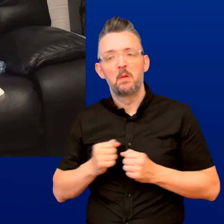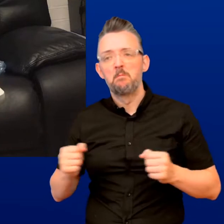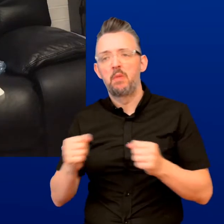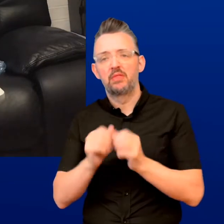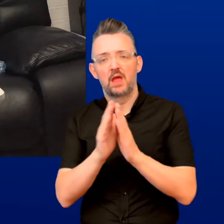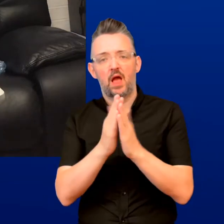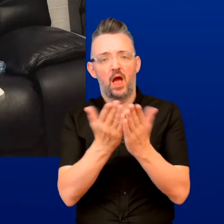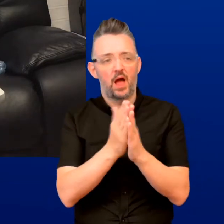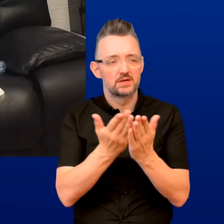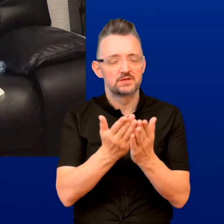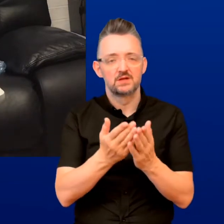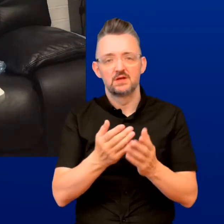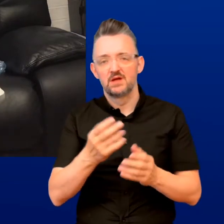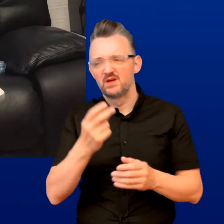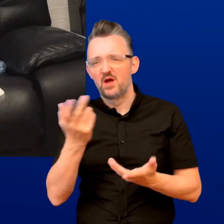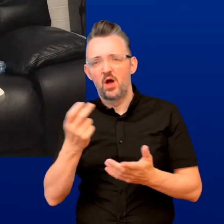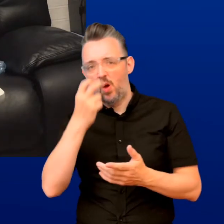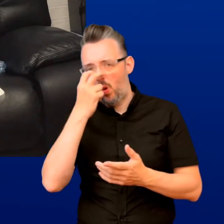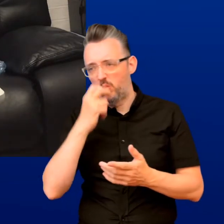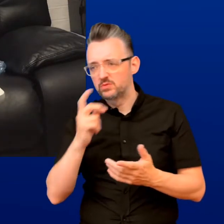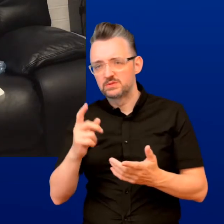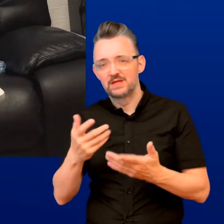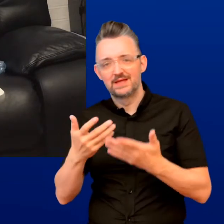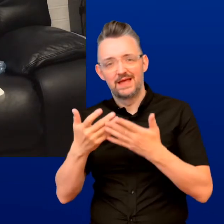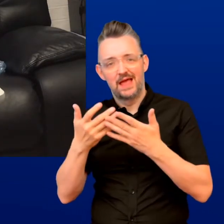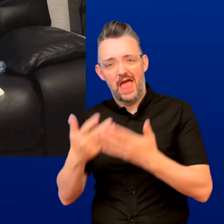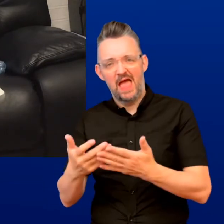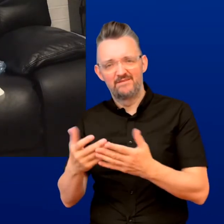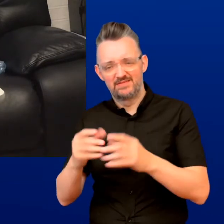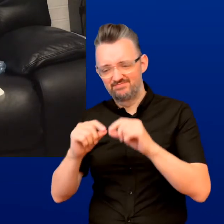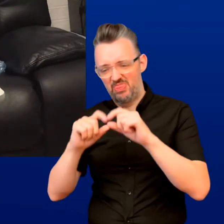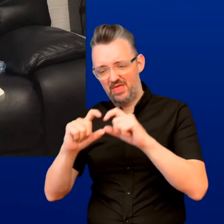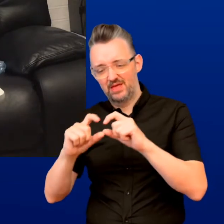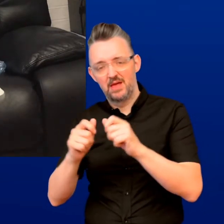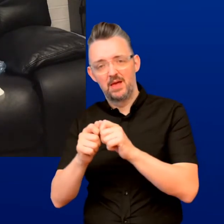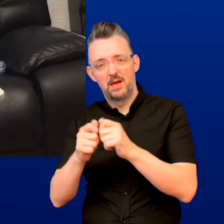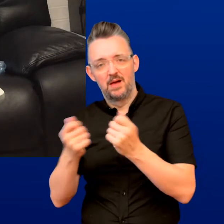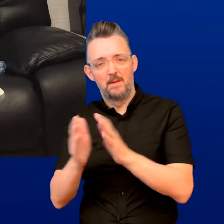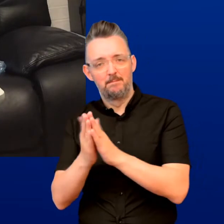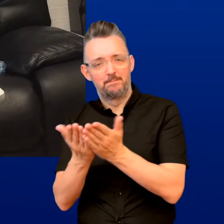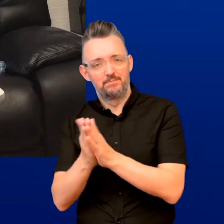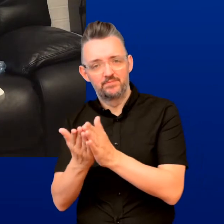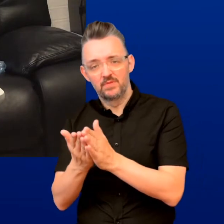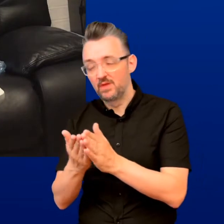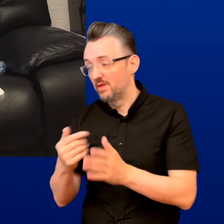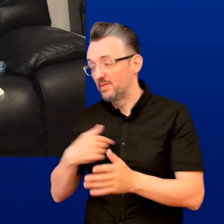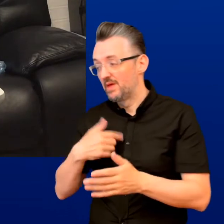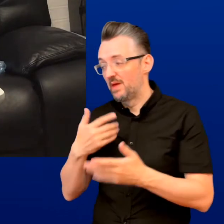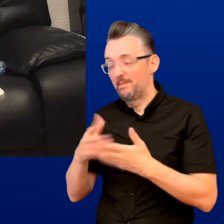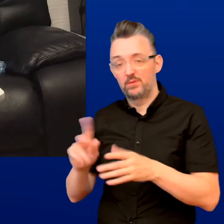old bits of scrap heavy-duty paper or finish card and what I did was I